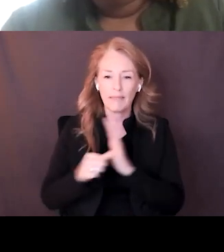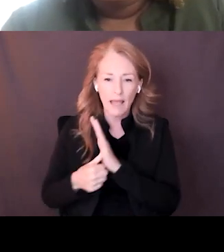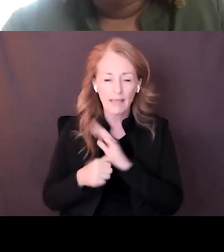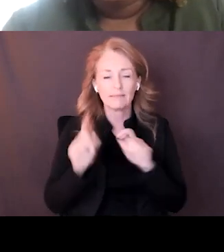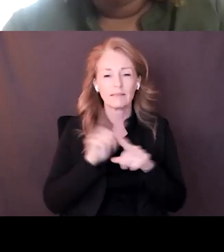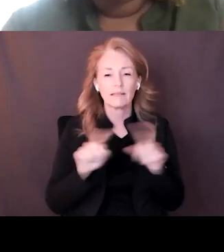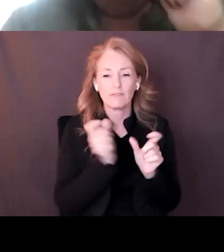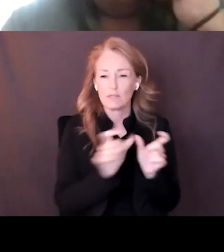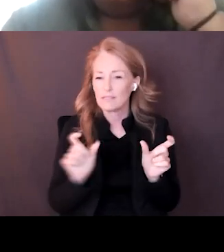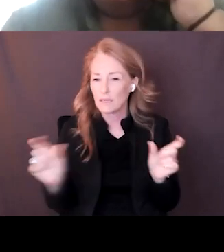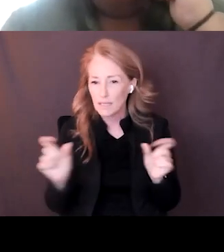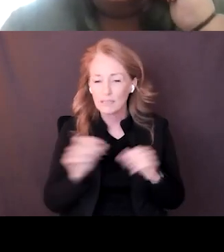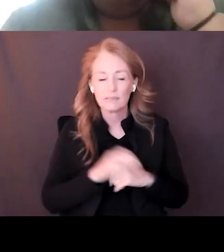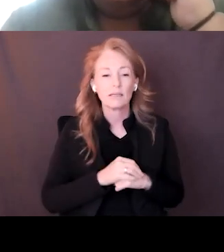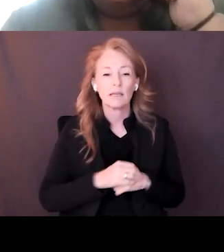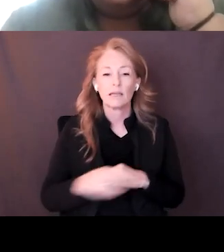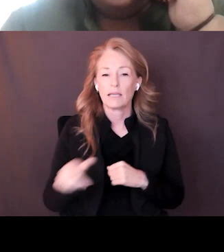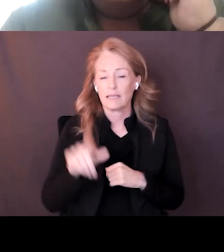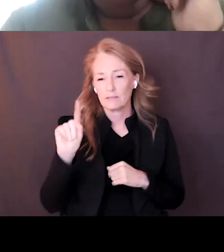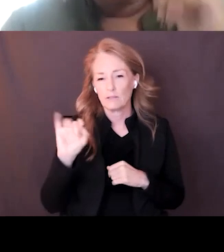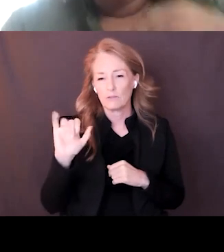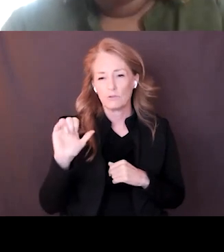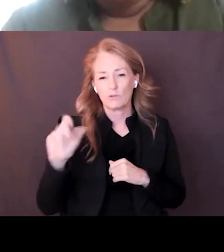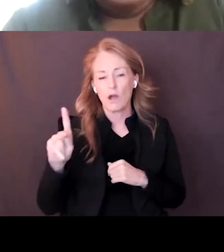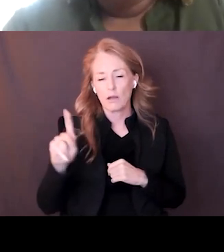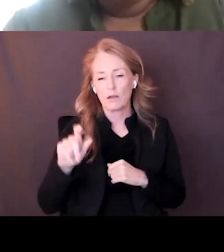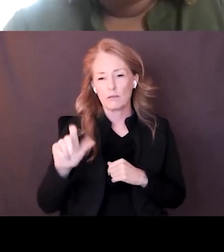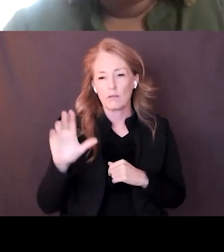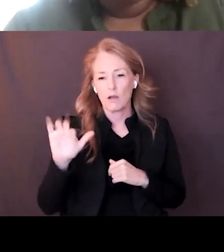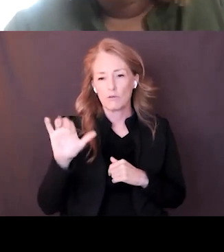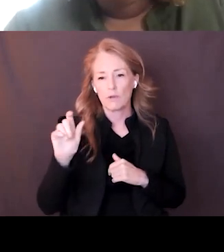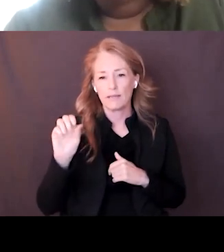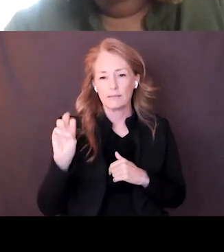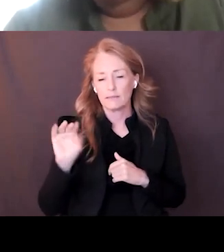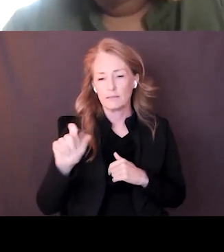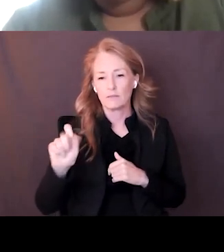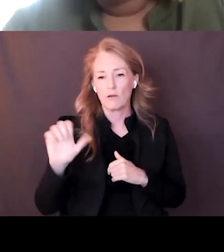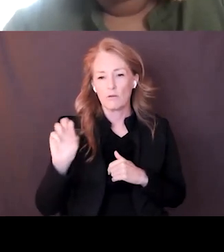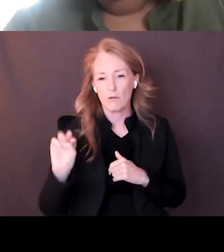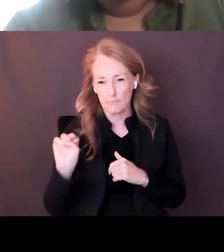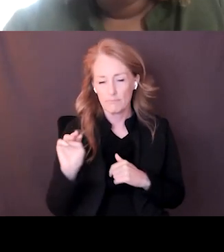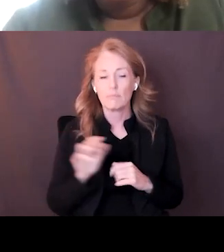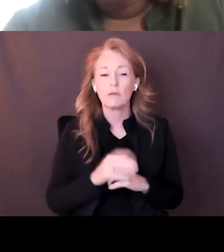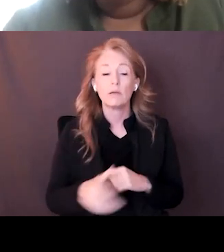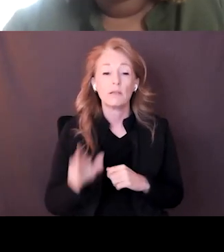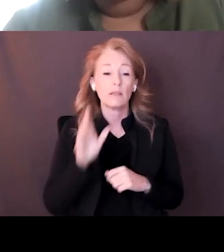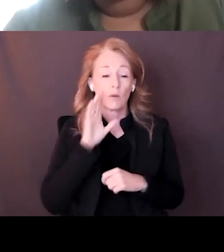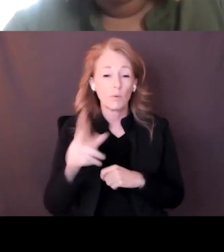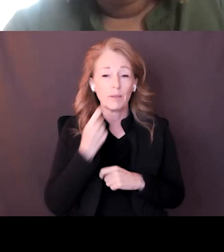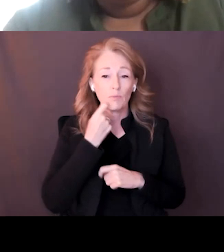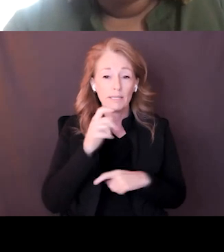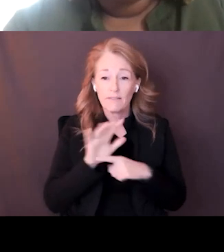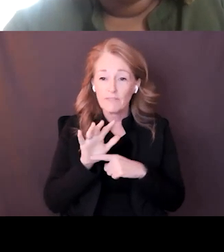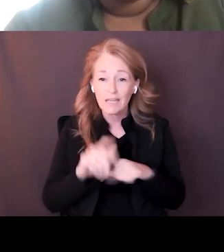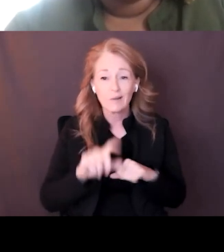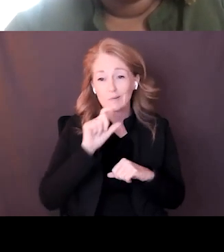THE WEBSITE IS CRISISNOW.COM.